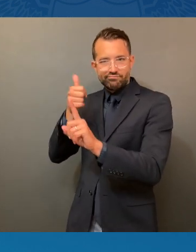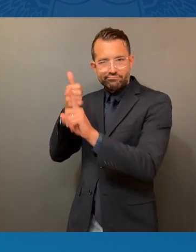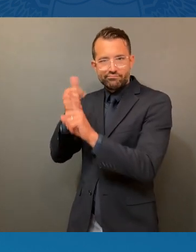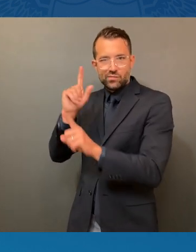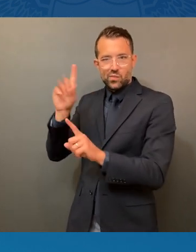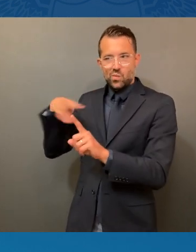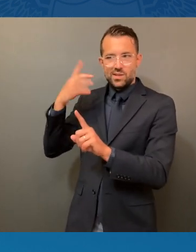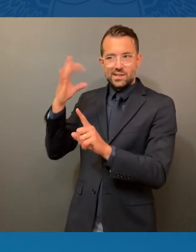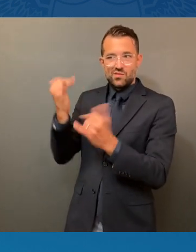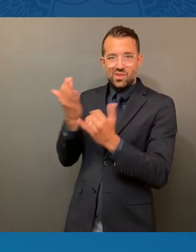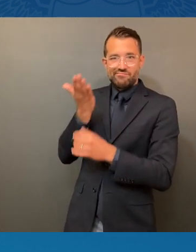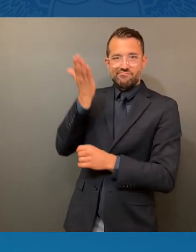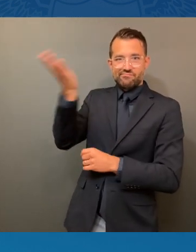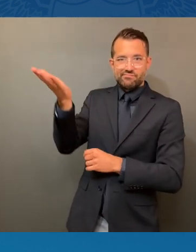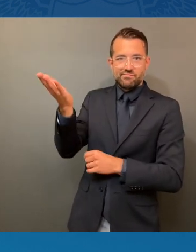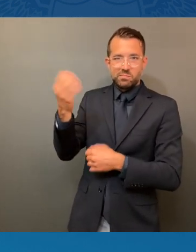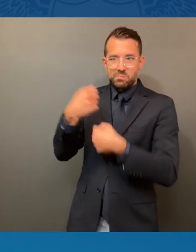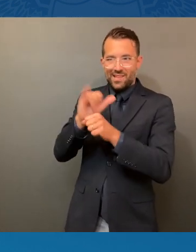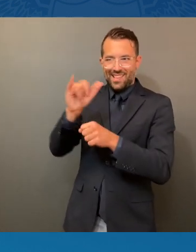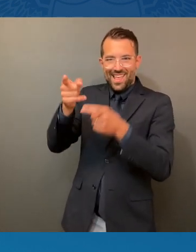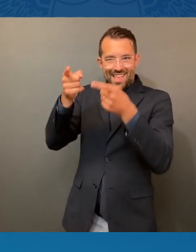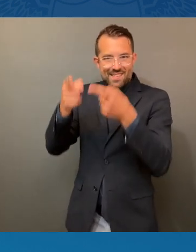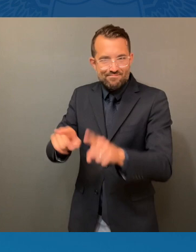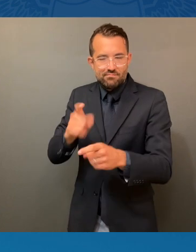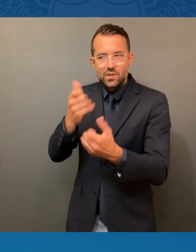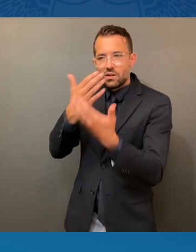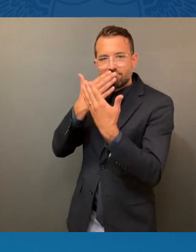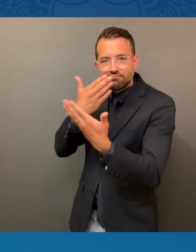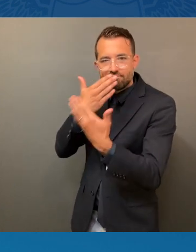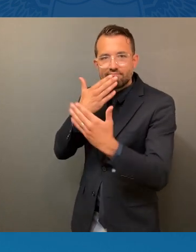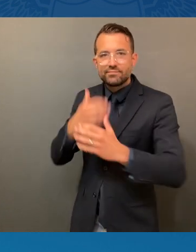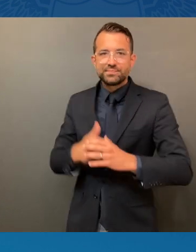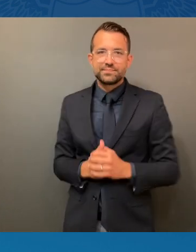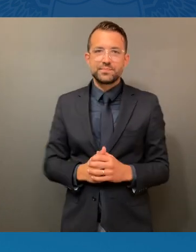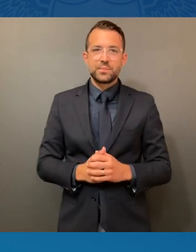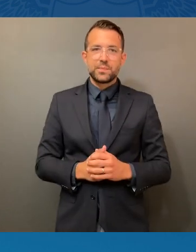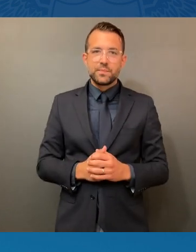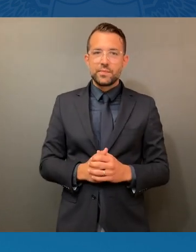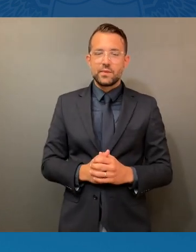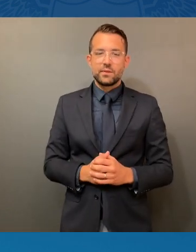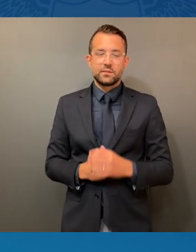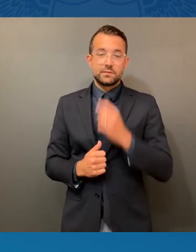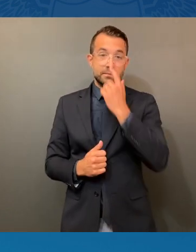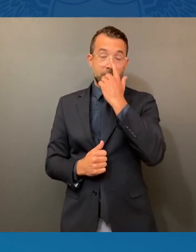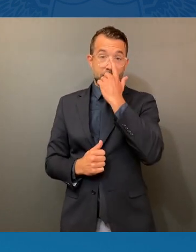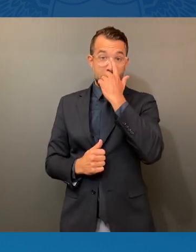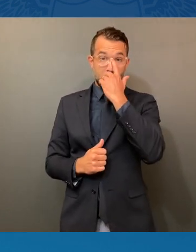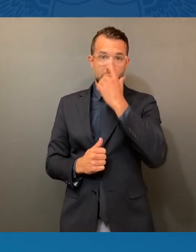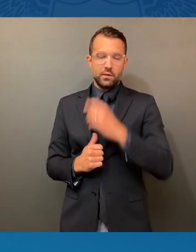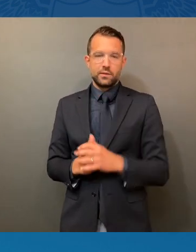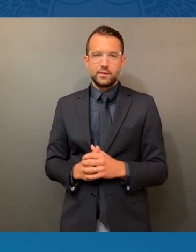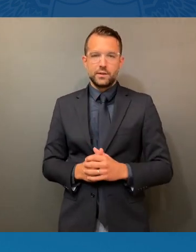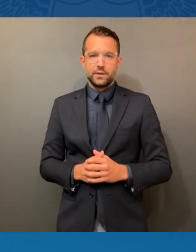Another extraordinary fighter